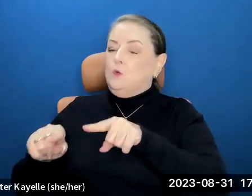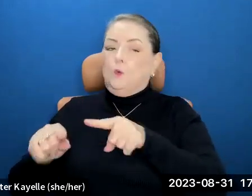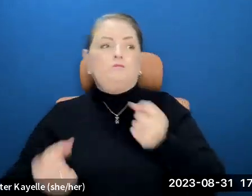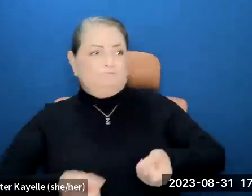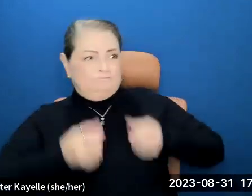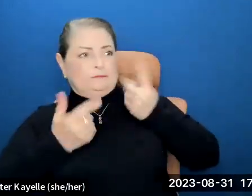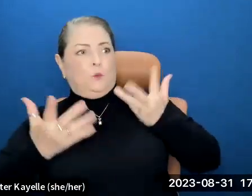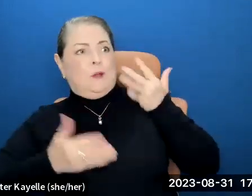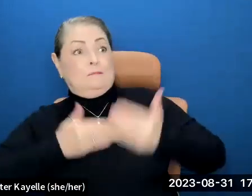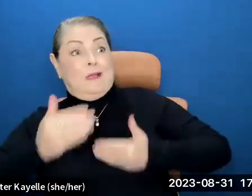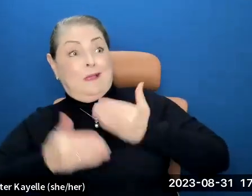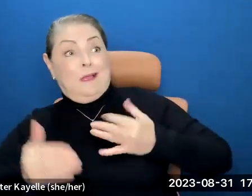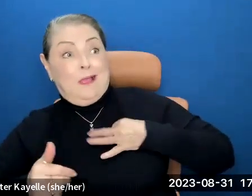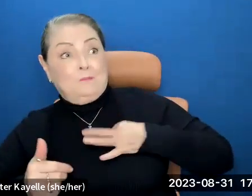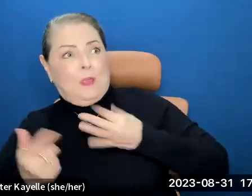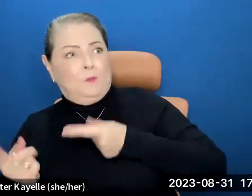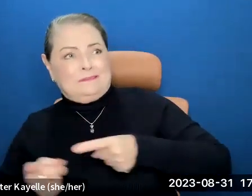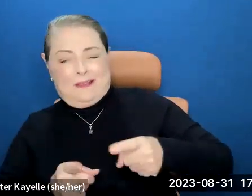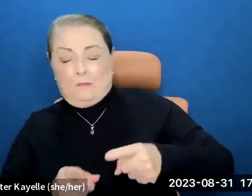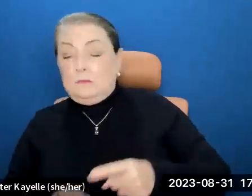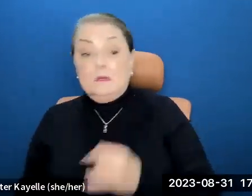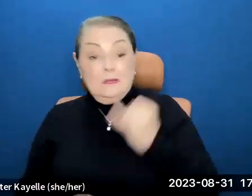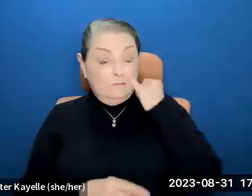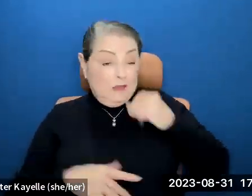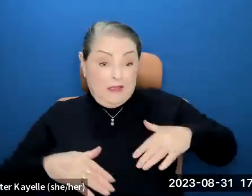and if that doesn't answer the question please go ahead and put another one in there